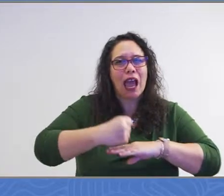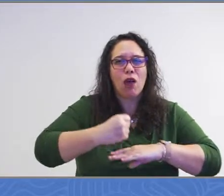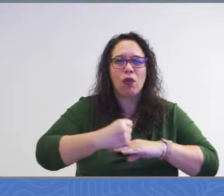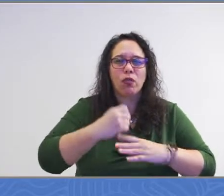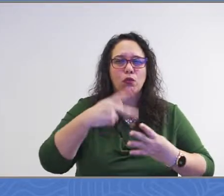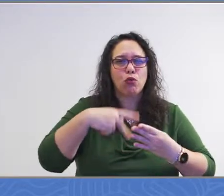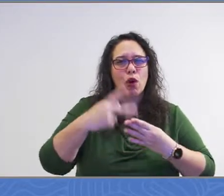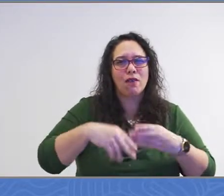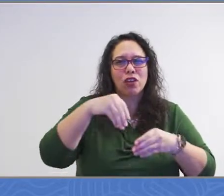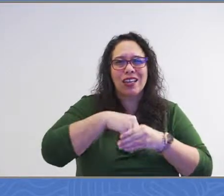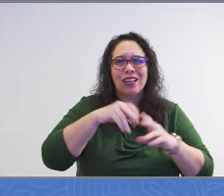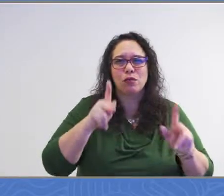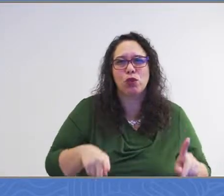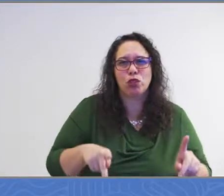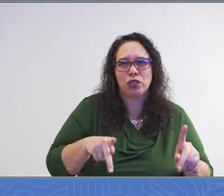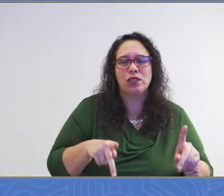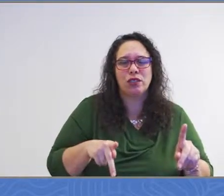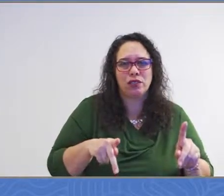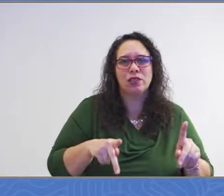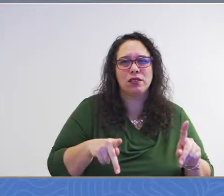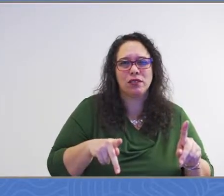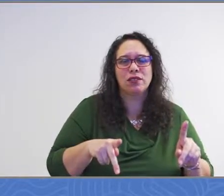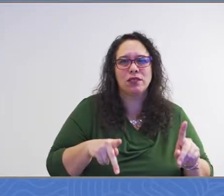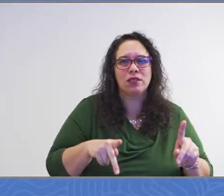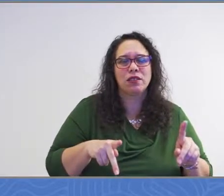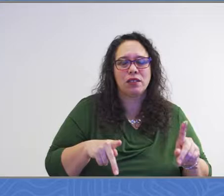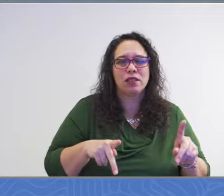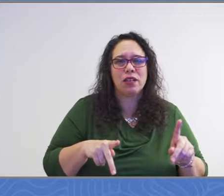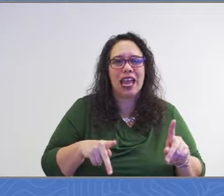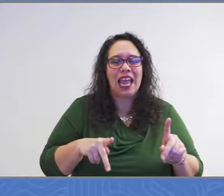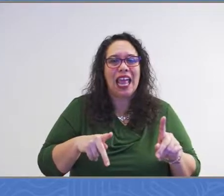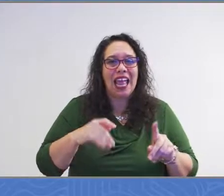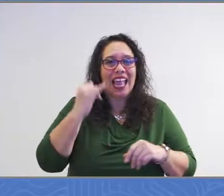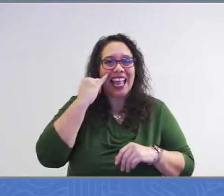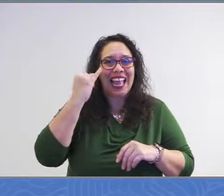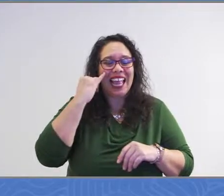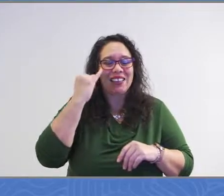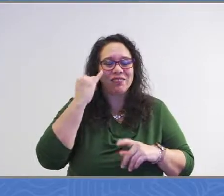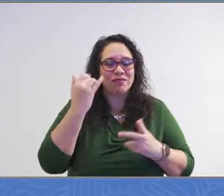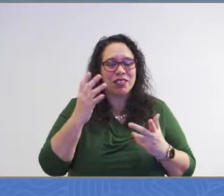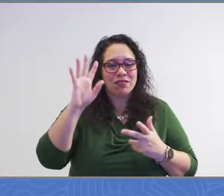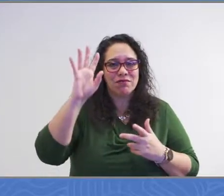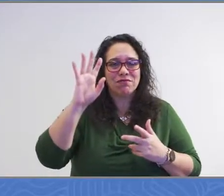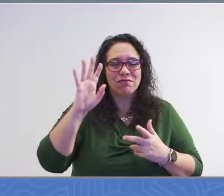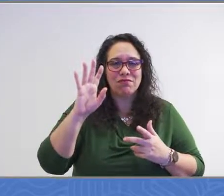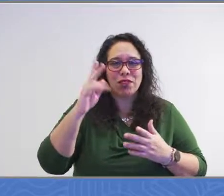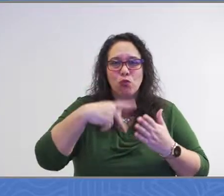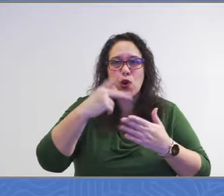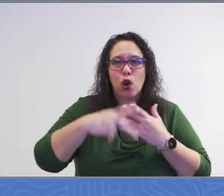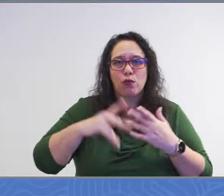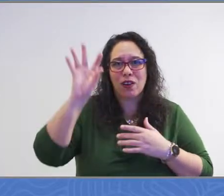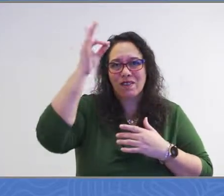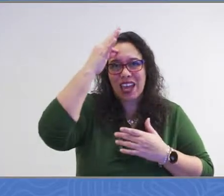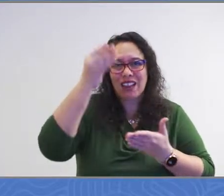that the surrounded district have. These programs are federally funded for low-income students and now for special needs students,